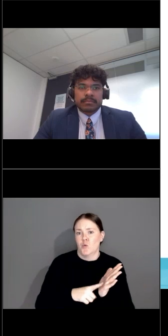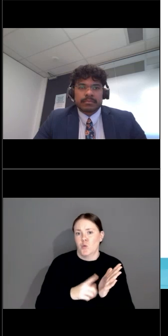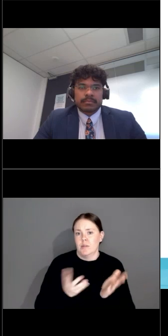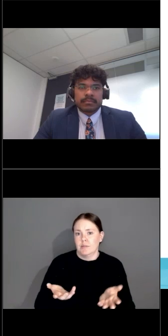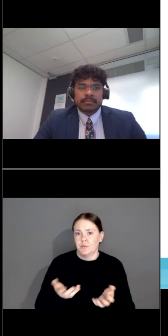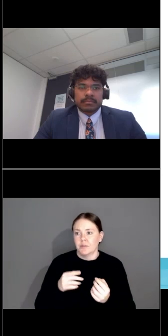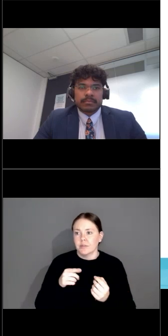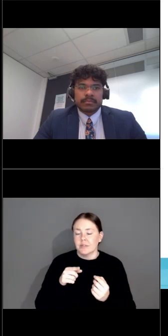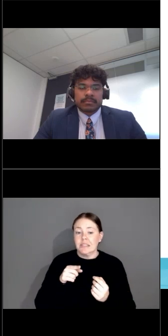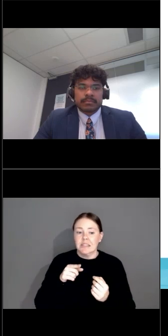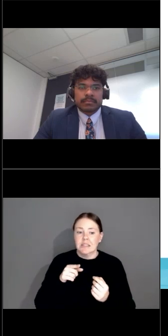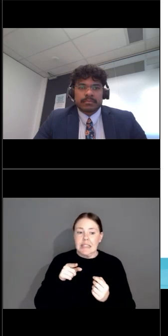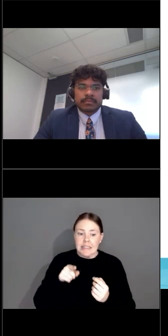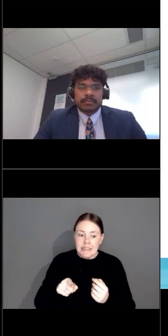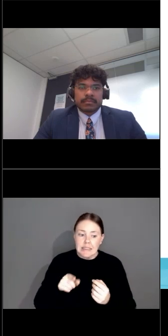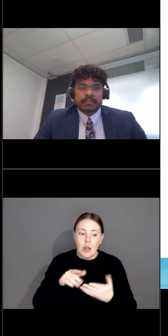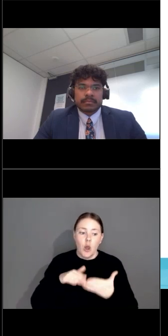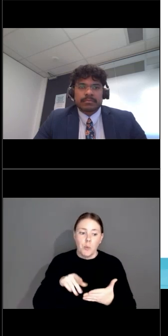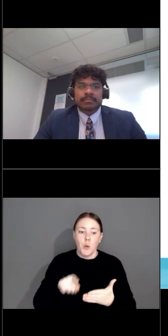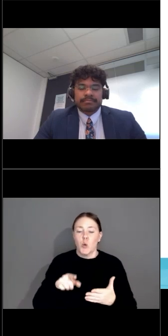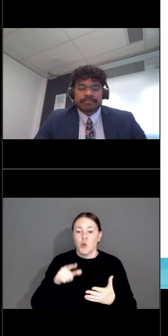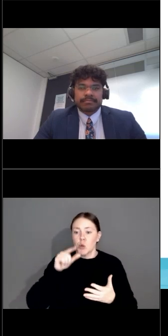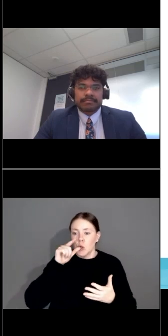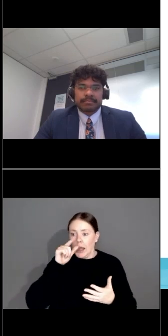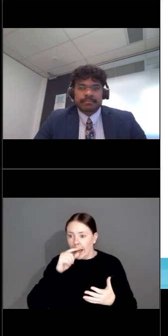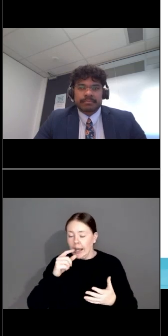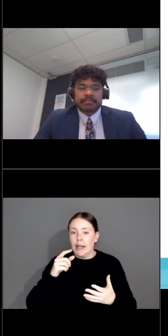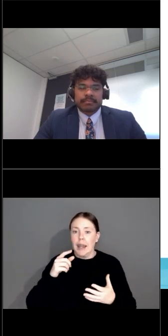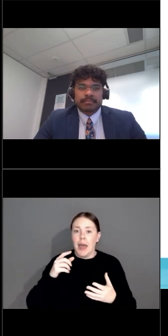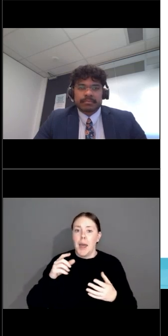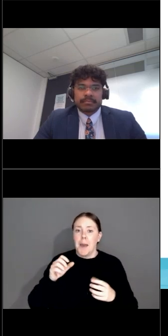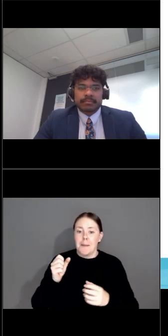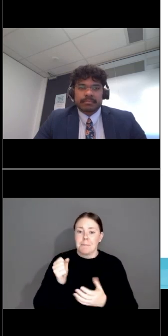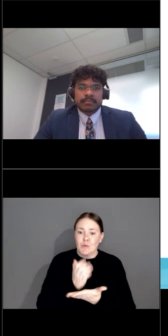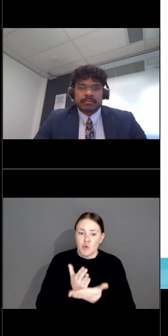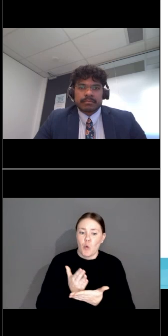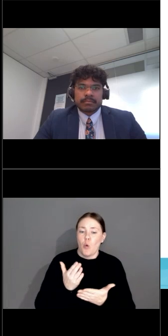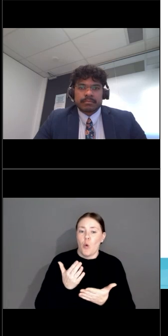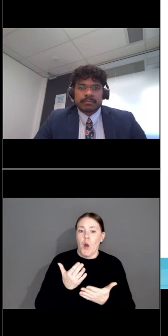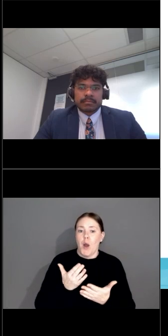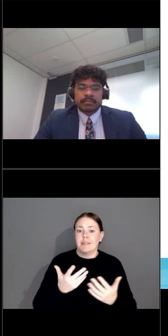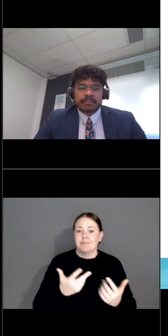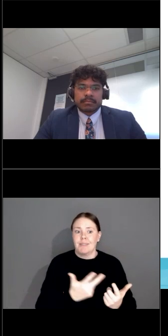to break down conversations into smaller bites for people to understand and navigate our legal